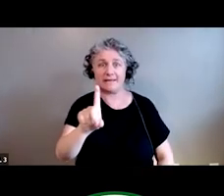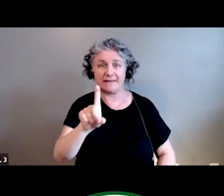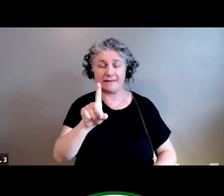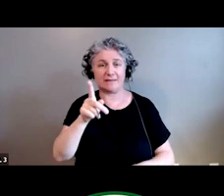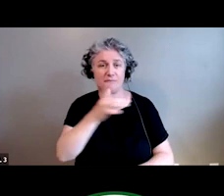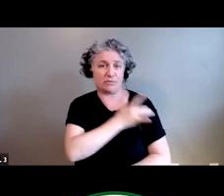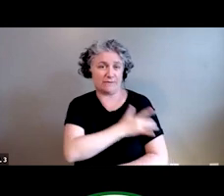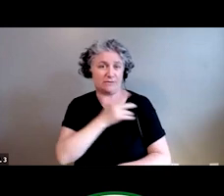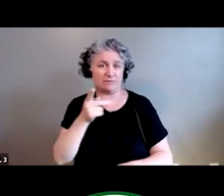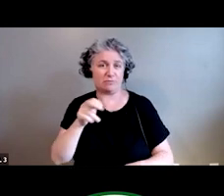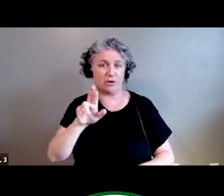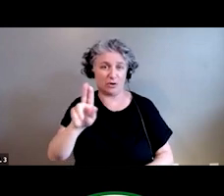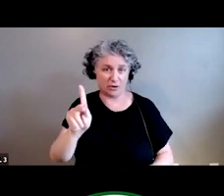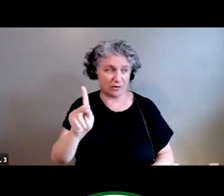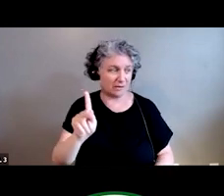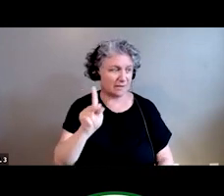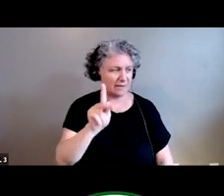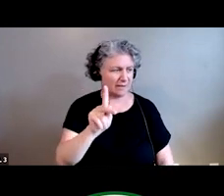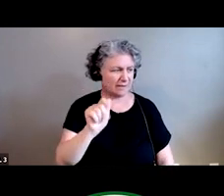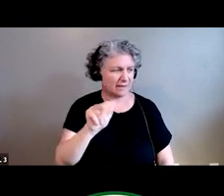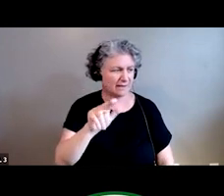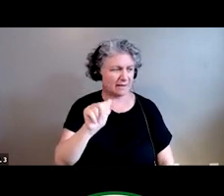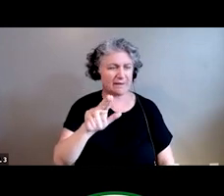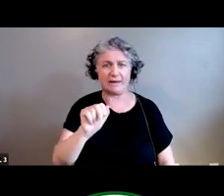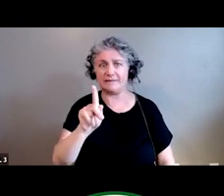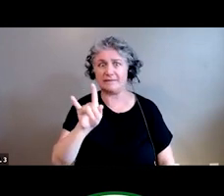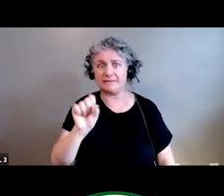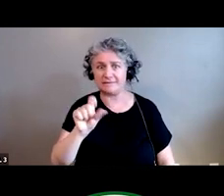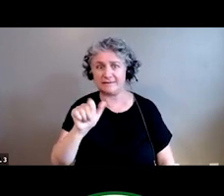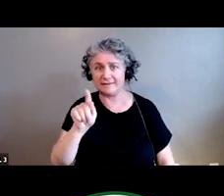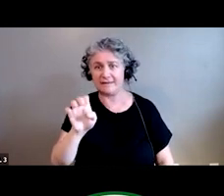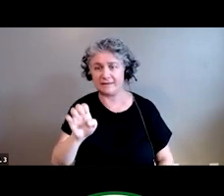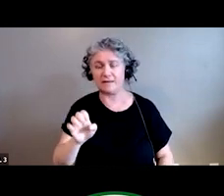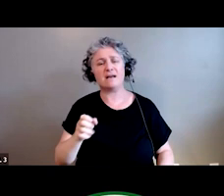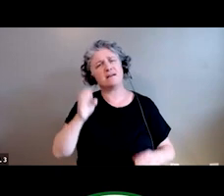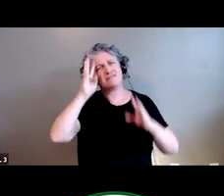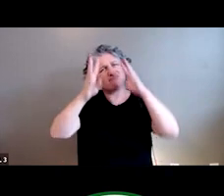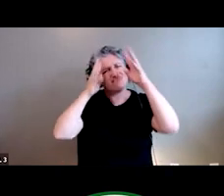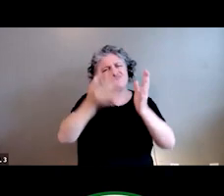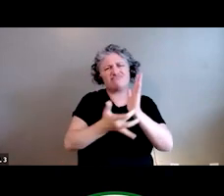can help provide solutions to accessing recreational experiences in our parks.